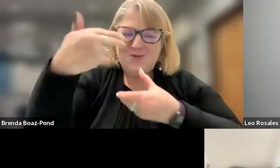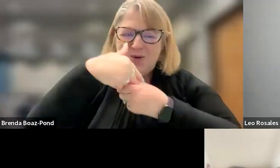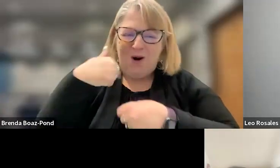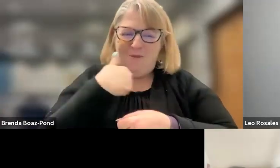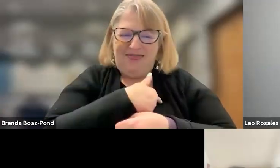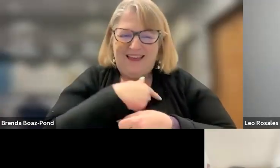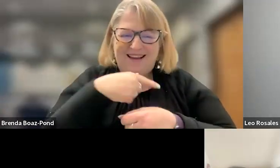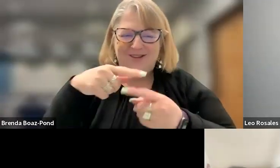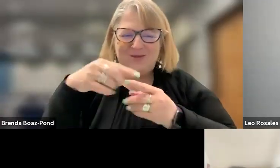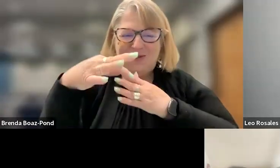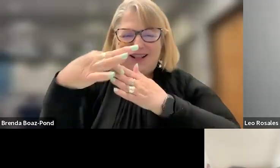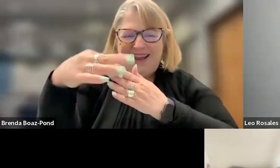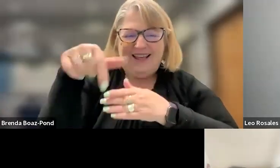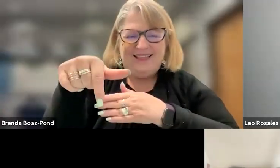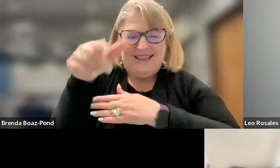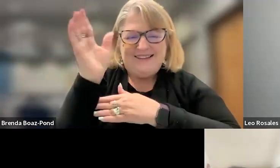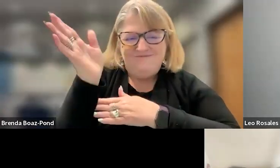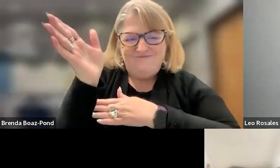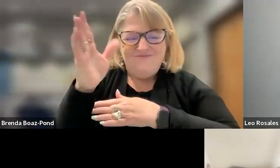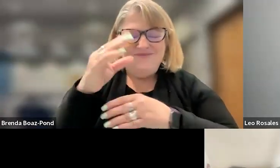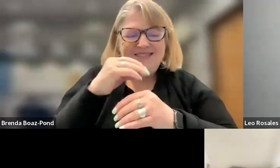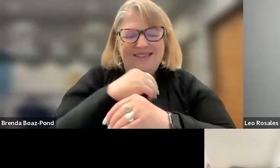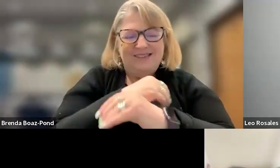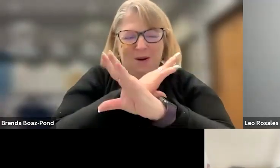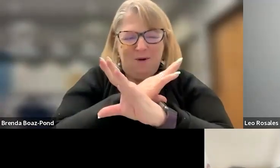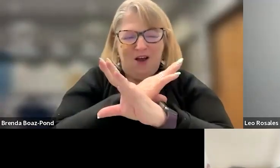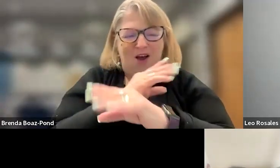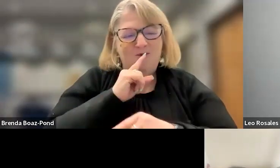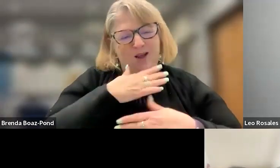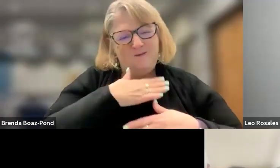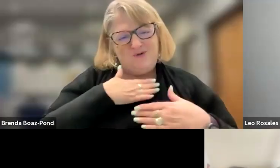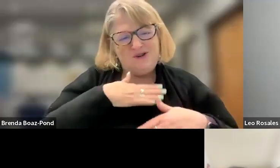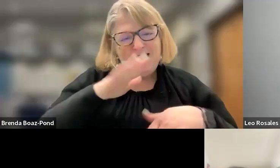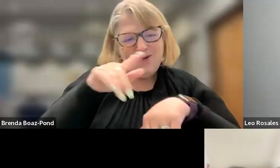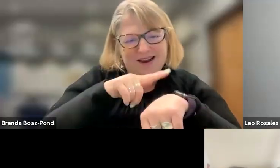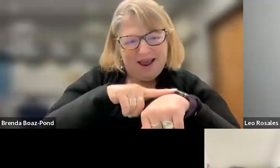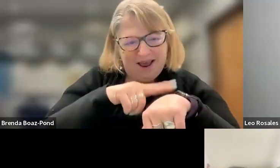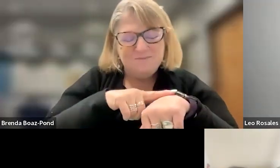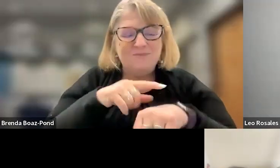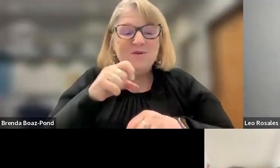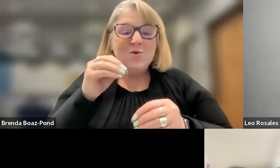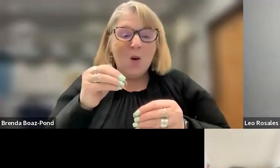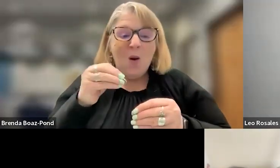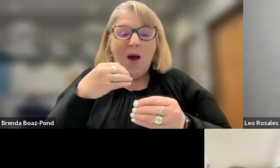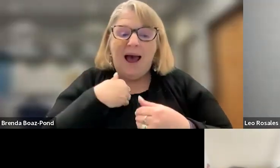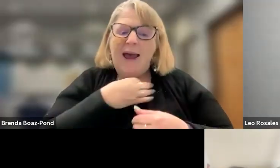I really do appreciate you joining in with us and taking the lead with this presentation. Really appreciate your time.